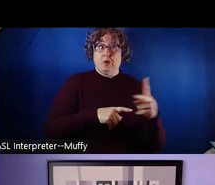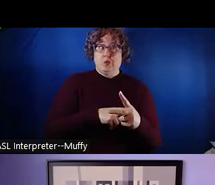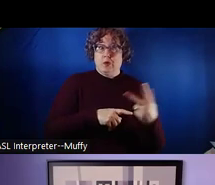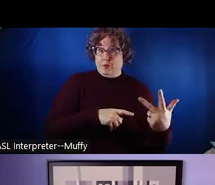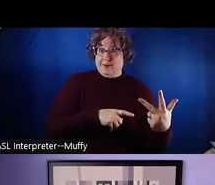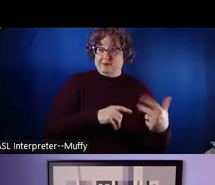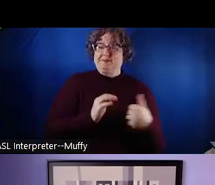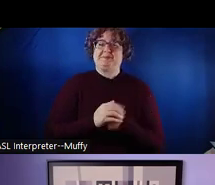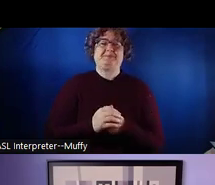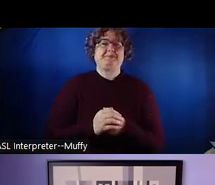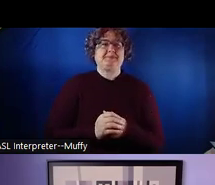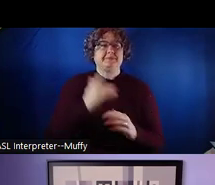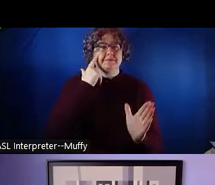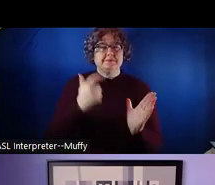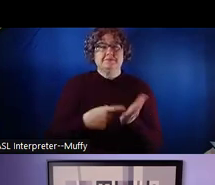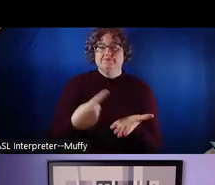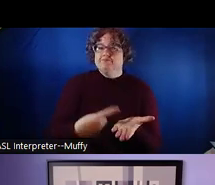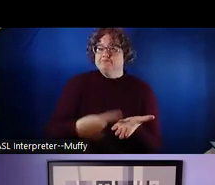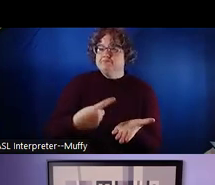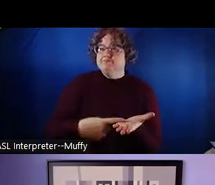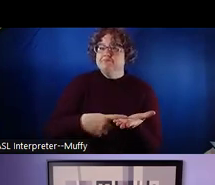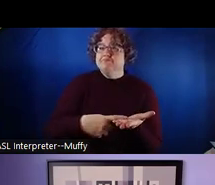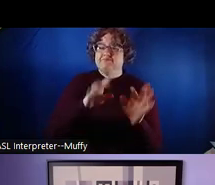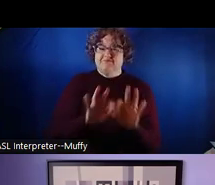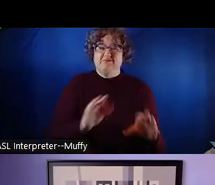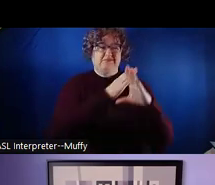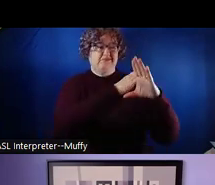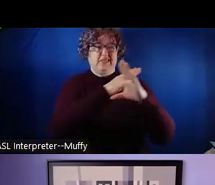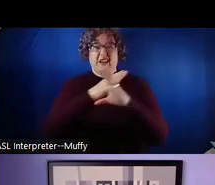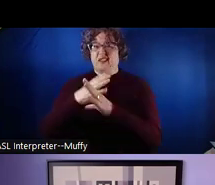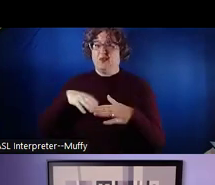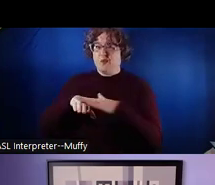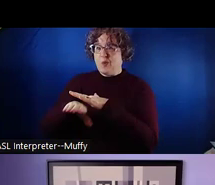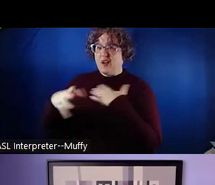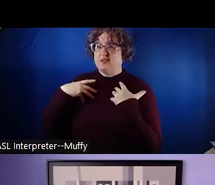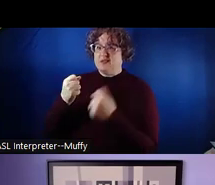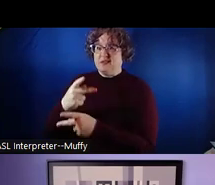you'll note that we've discussed some of the key barriers to accessing healthcare for people with disabilities.